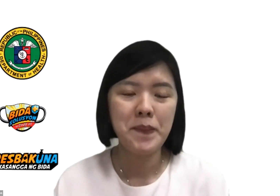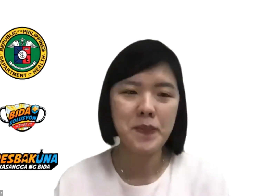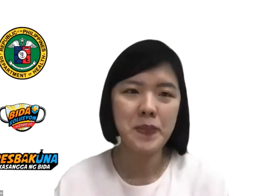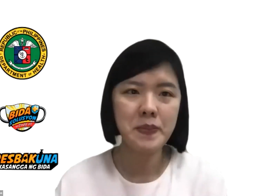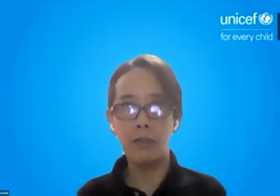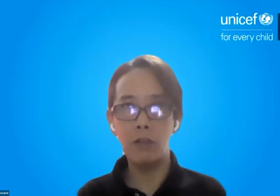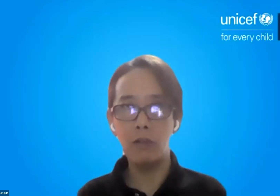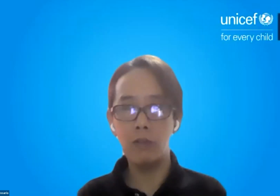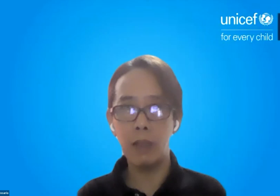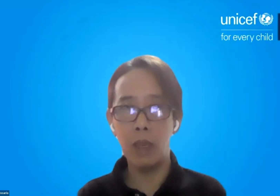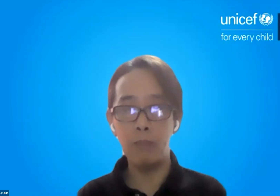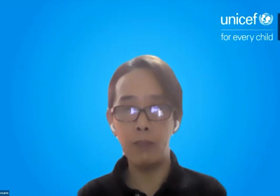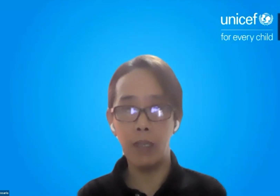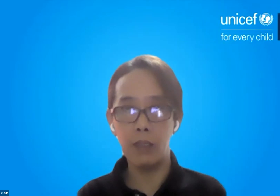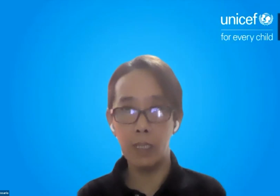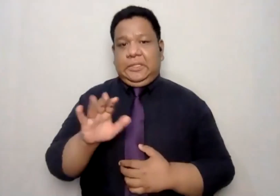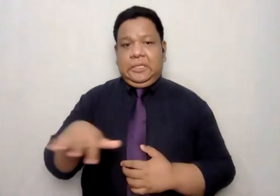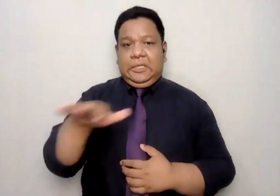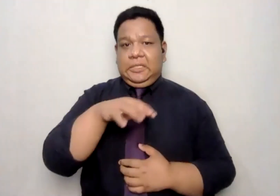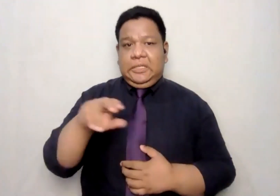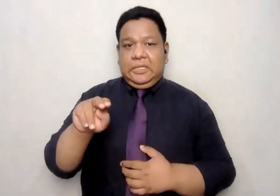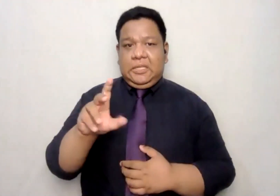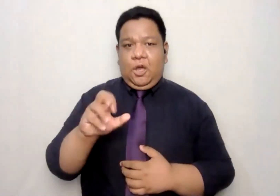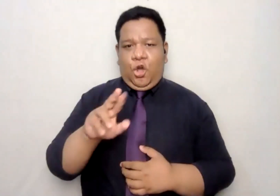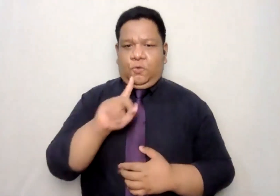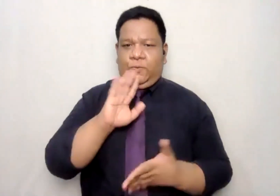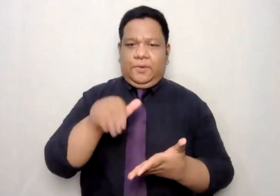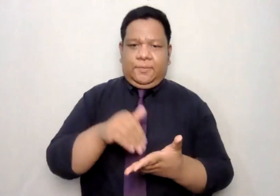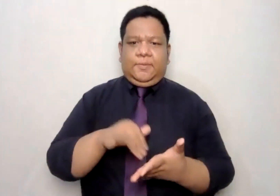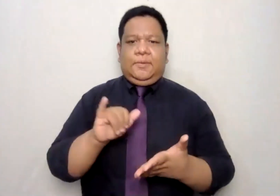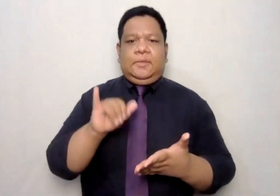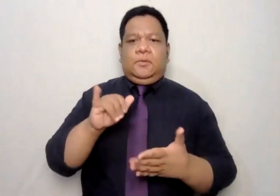As NCR is our epicenter, right Doc?